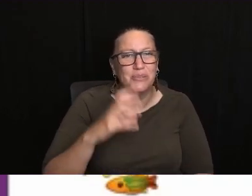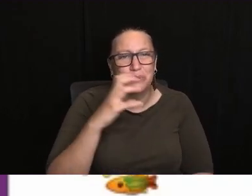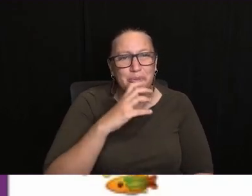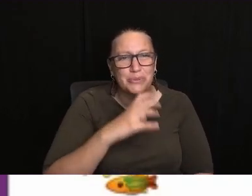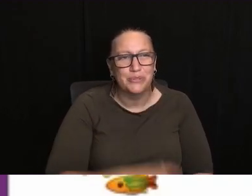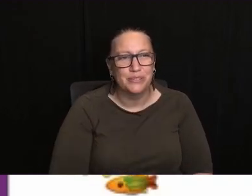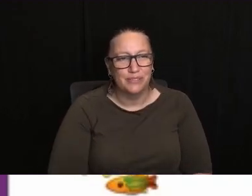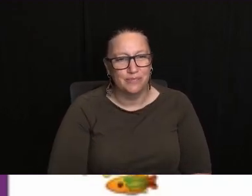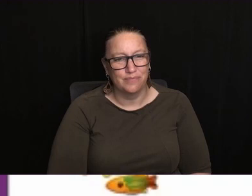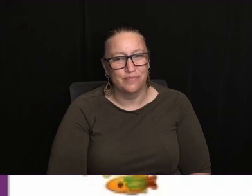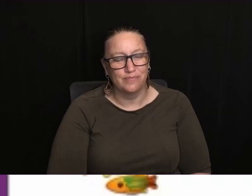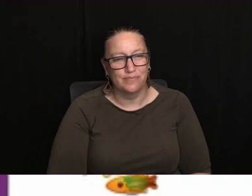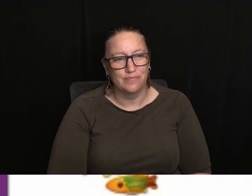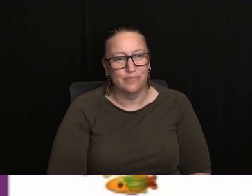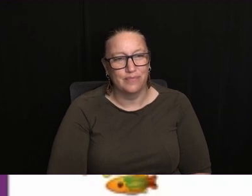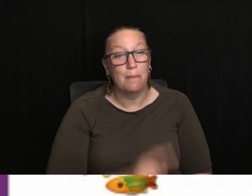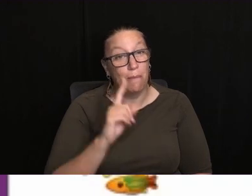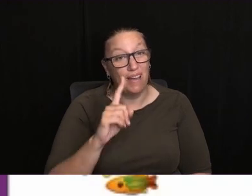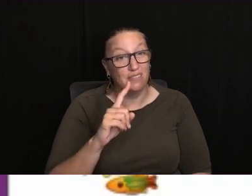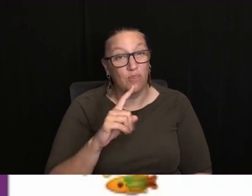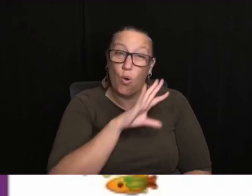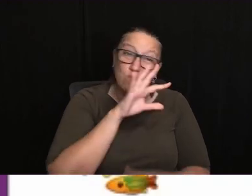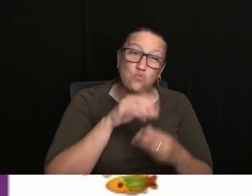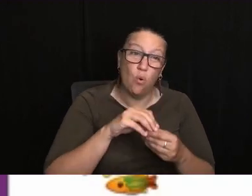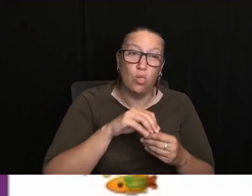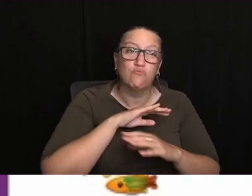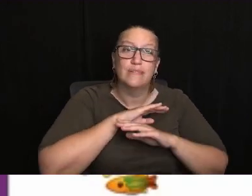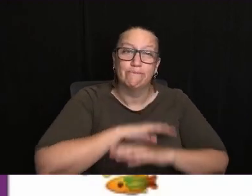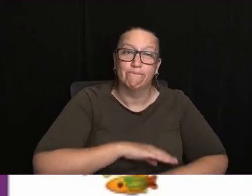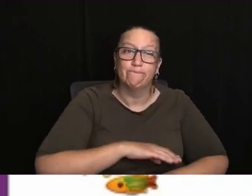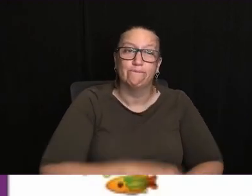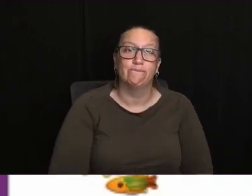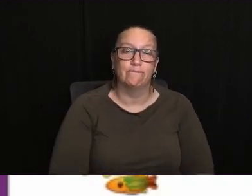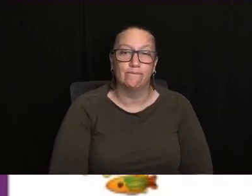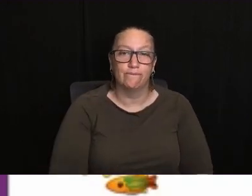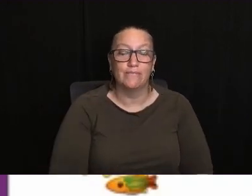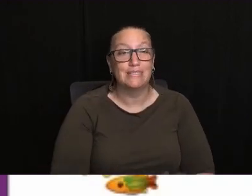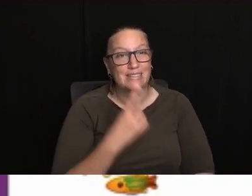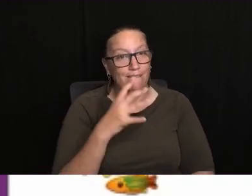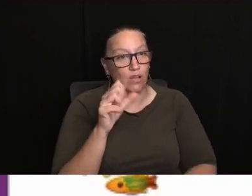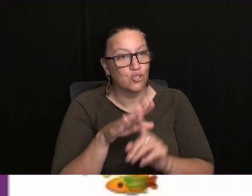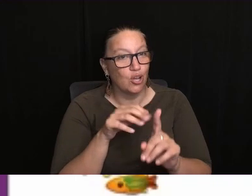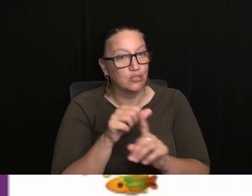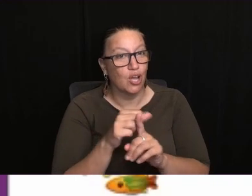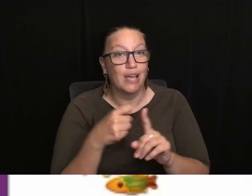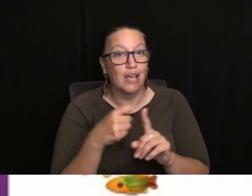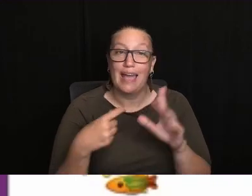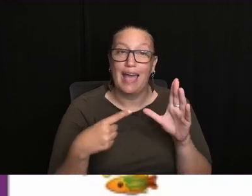But I was relieved I have to say Dr Jeannie Smith said that Carter was diagnosed with KAT6A